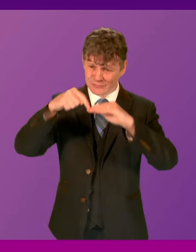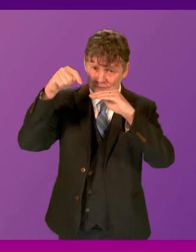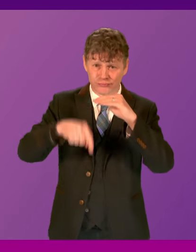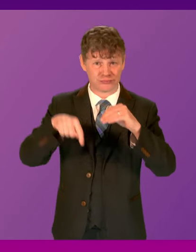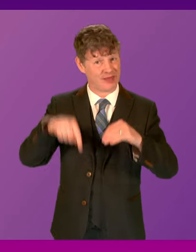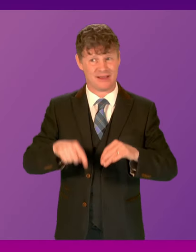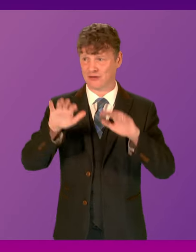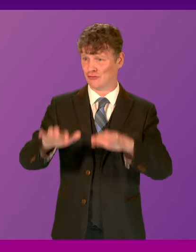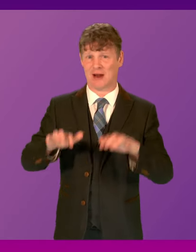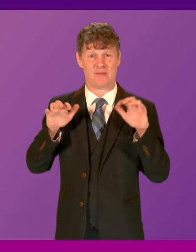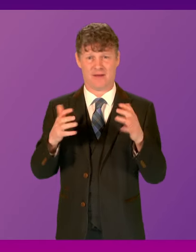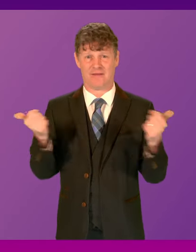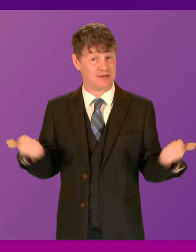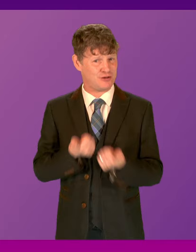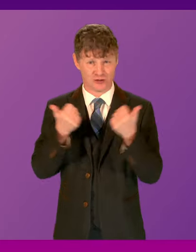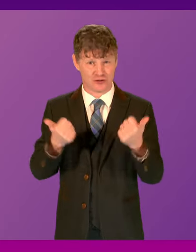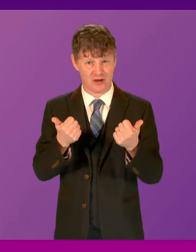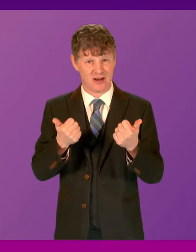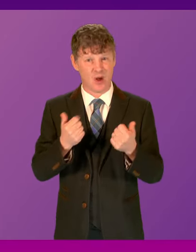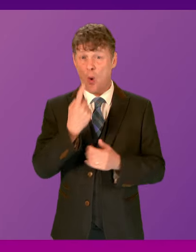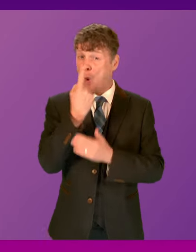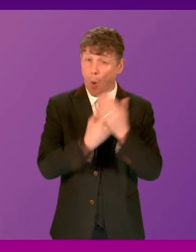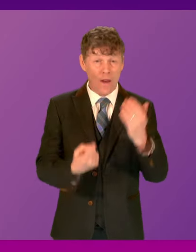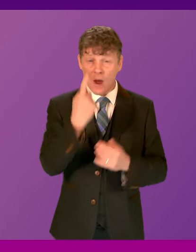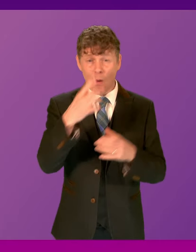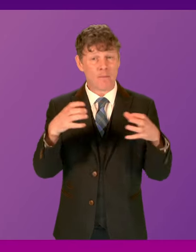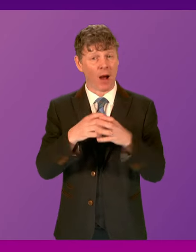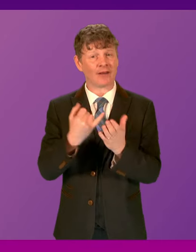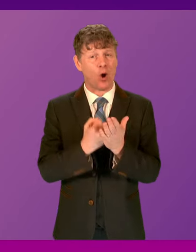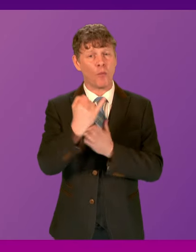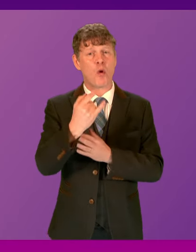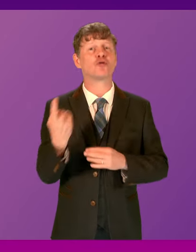unfortunate that the only party that opposed it was—of course—the Conservative Party.